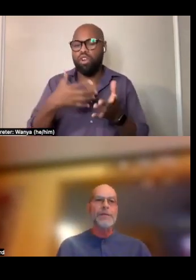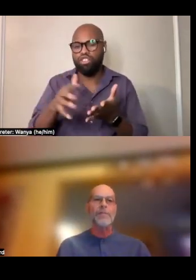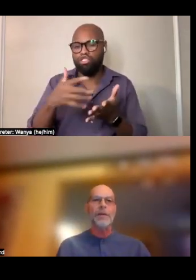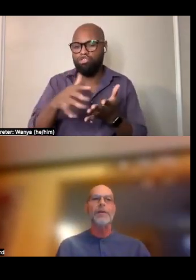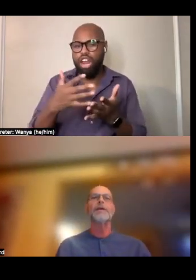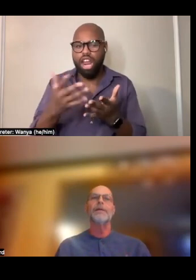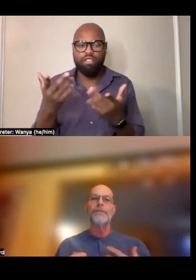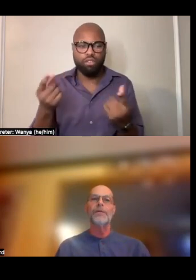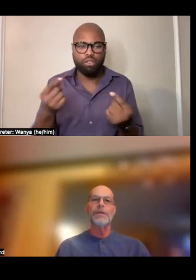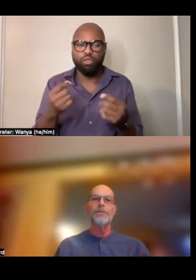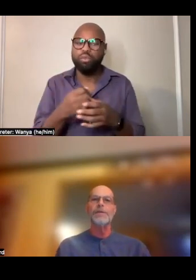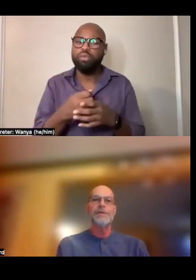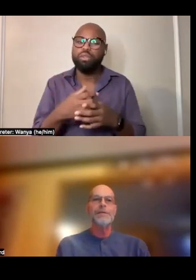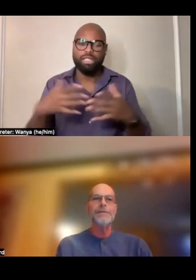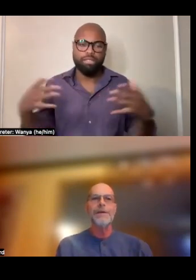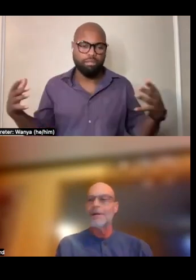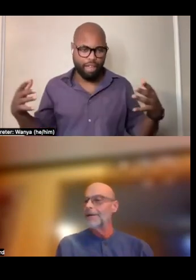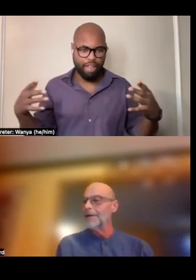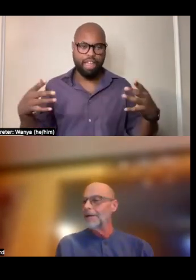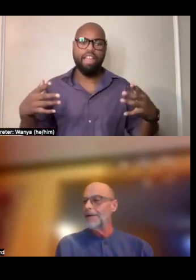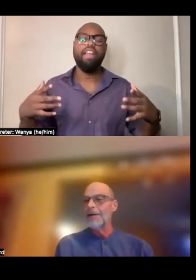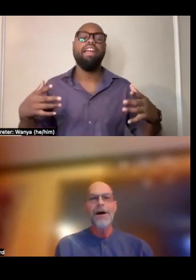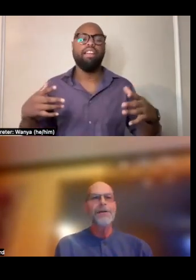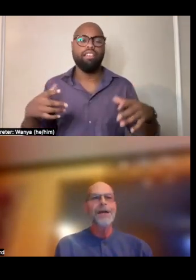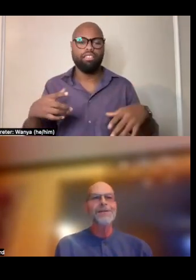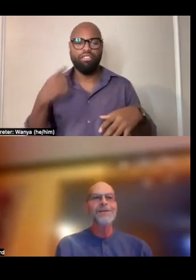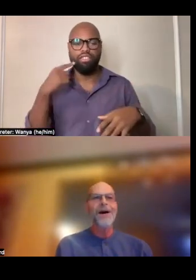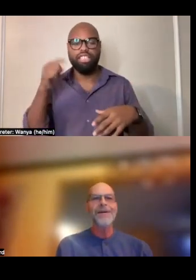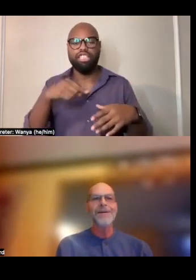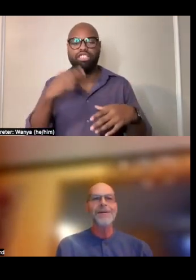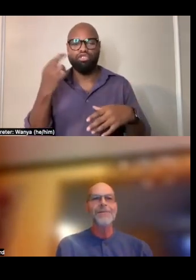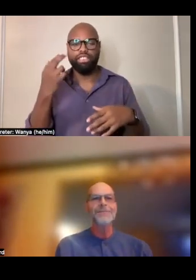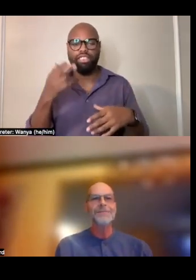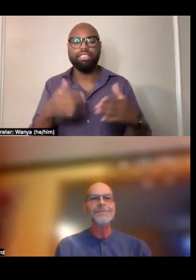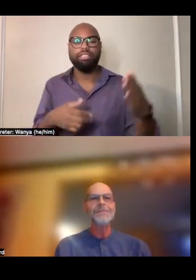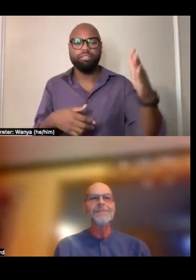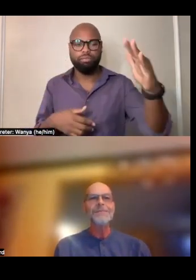visitability for these reasons. Next slide.